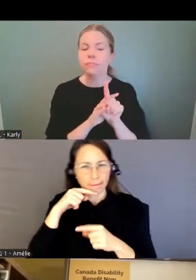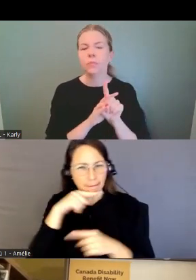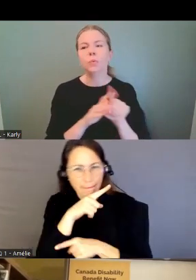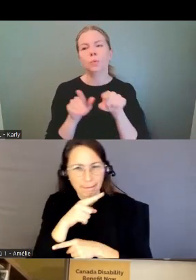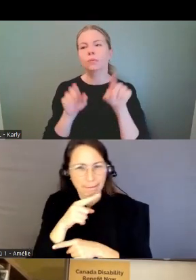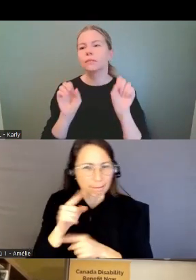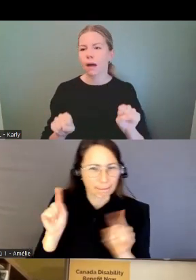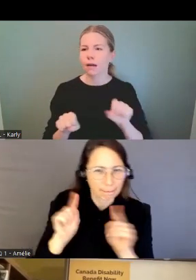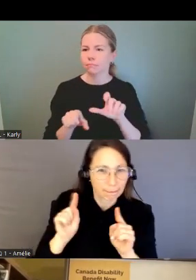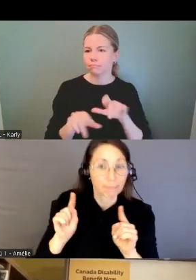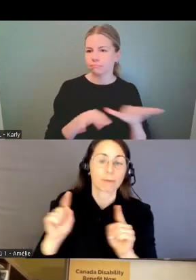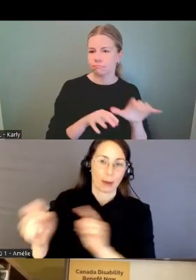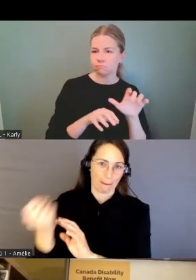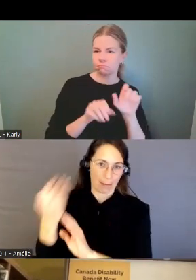THE HOSTS AND PANELISTS.